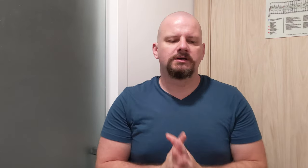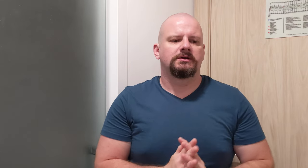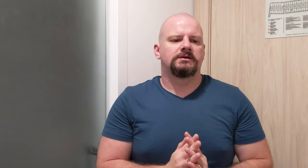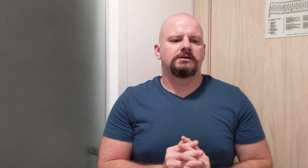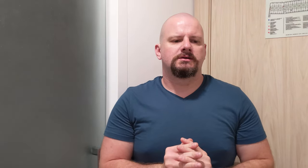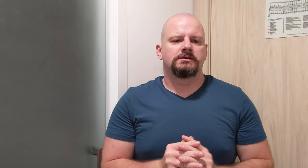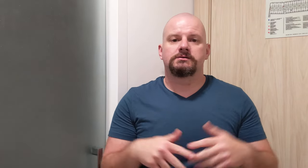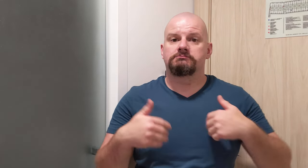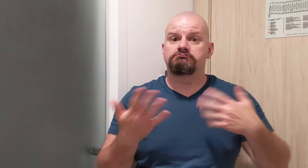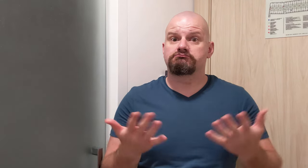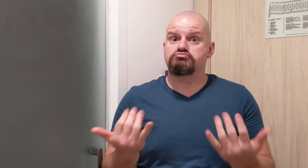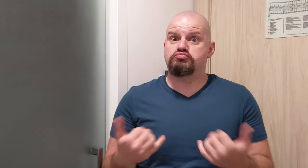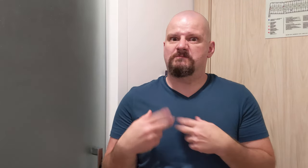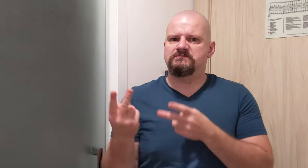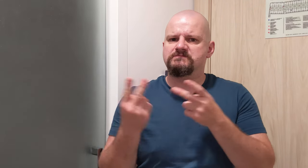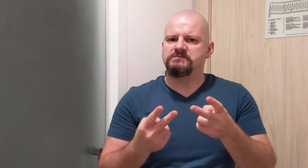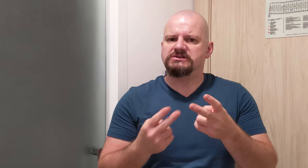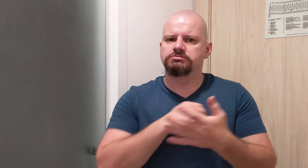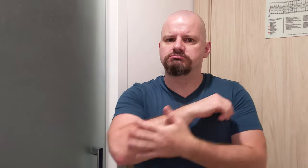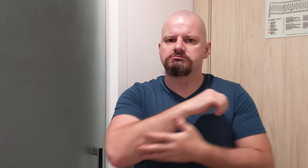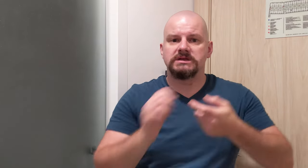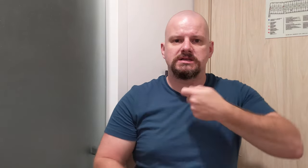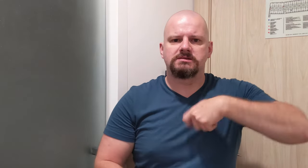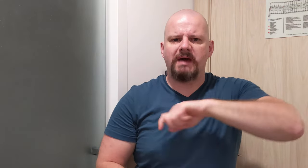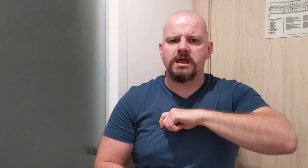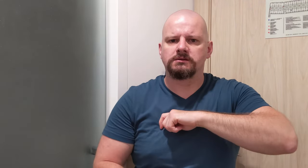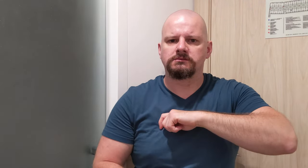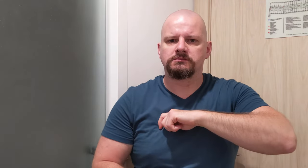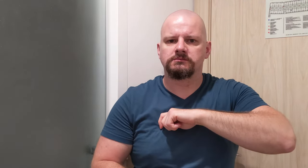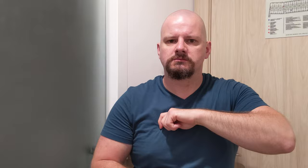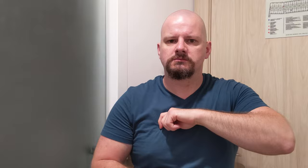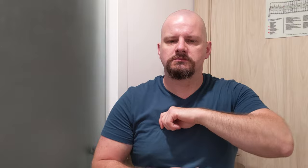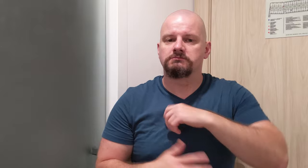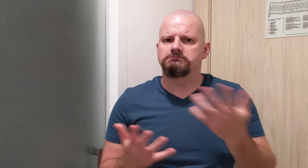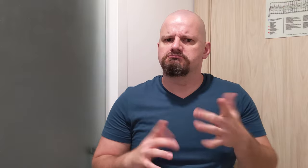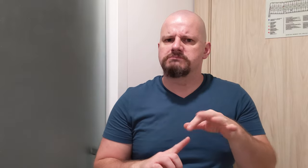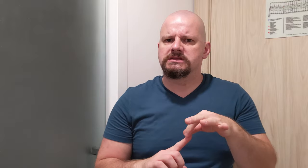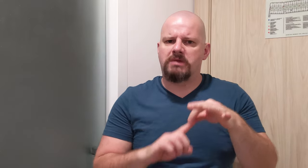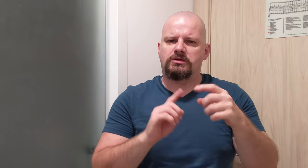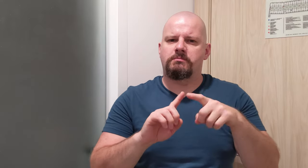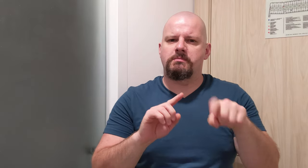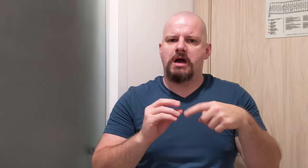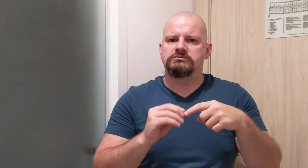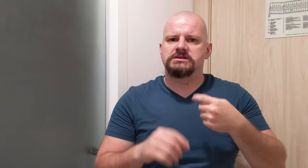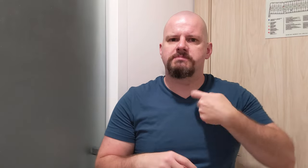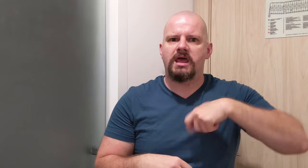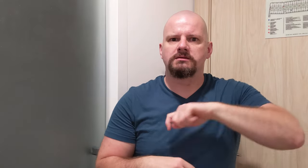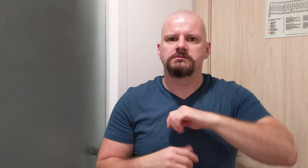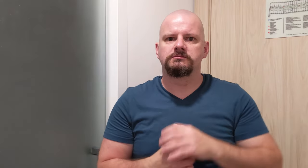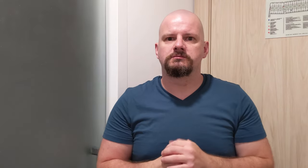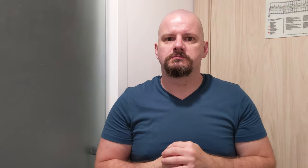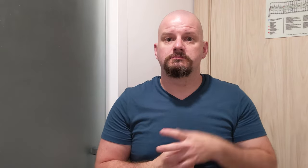Right now, we're visiting Spain. What is so special about Spain?